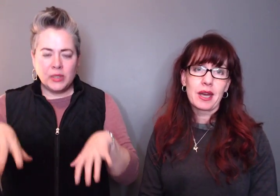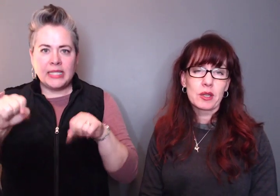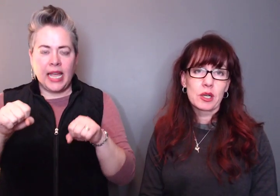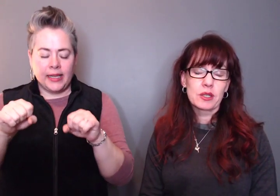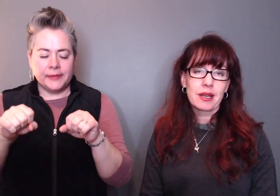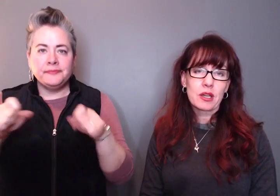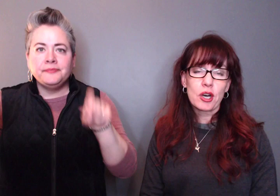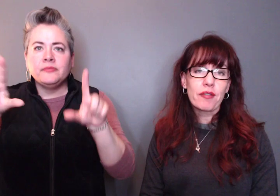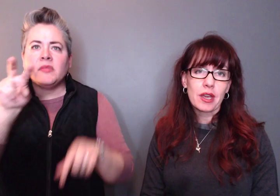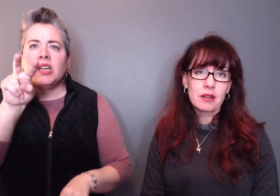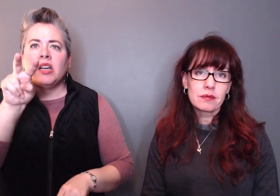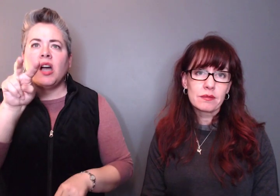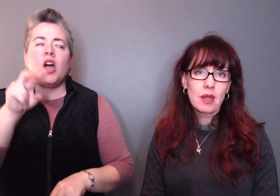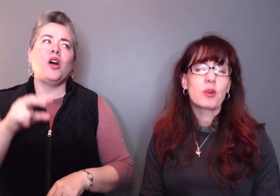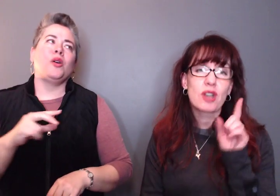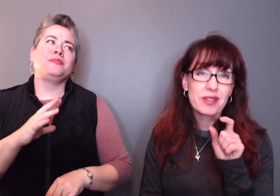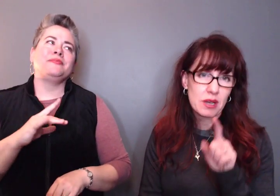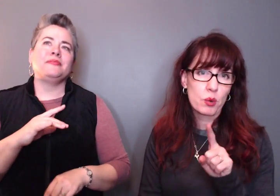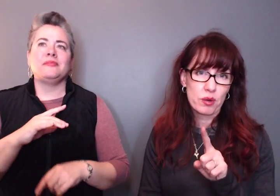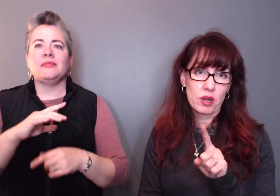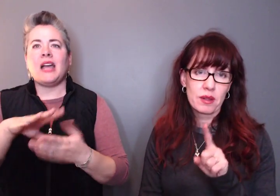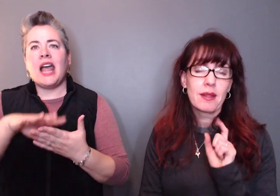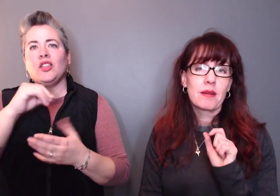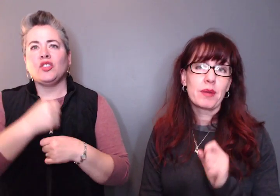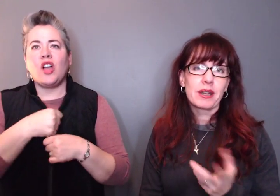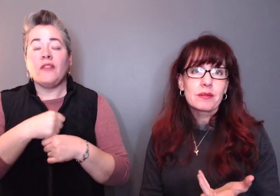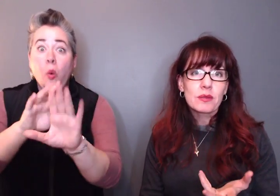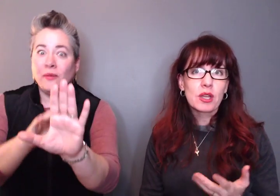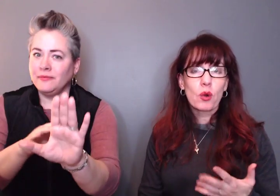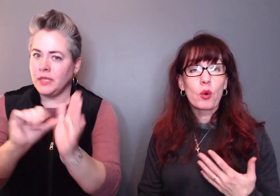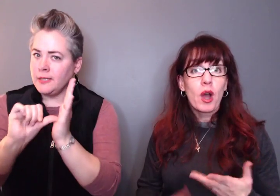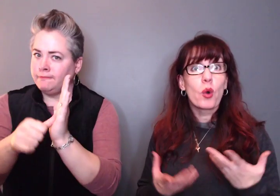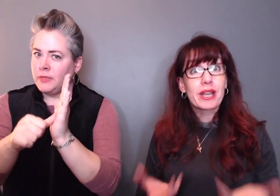I learned coffee" (which coffee is an important word) or "oh I can